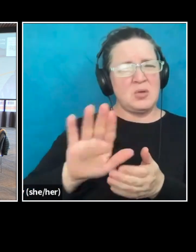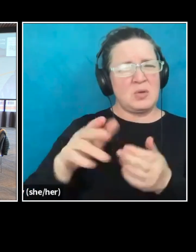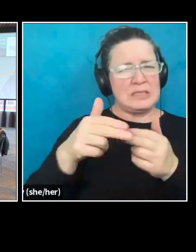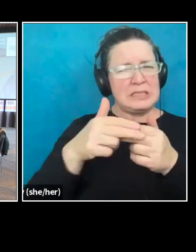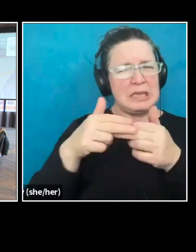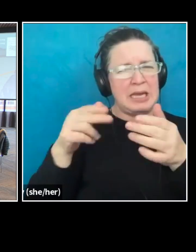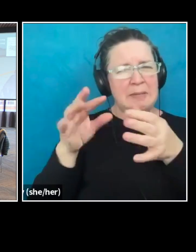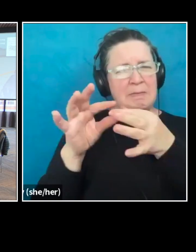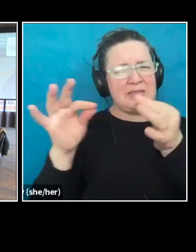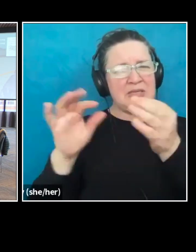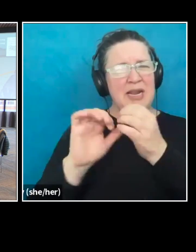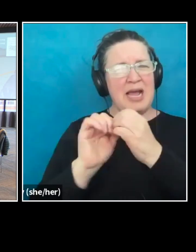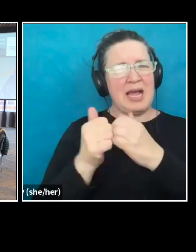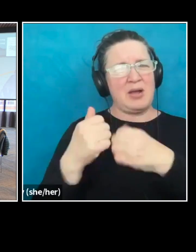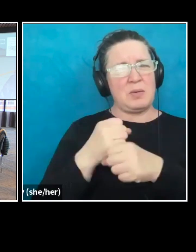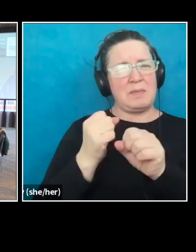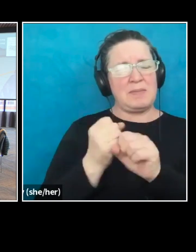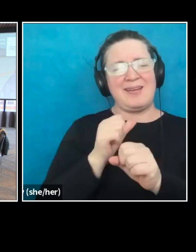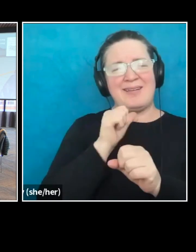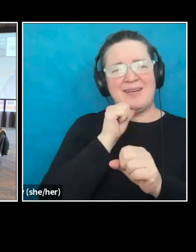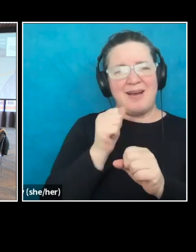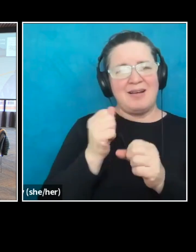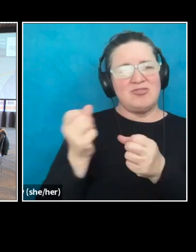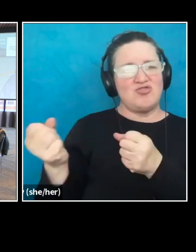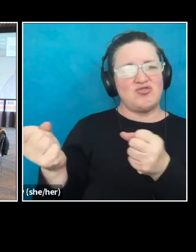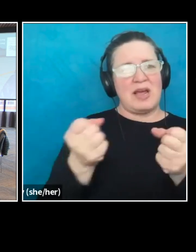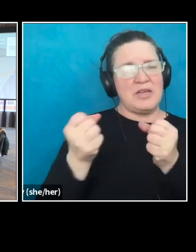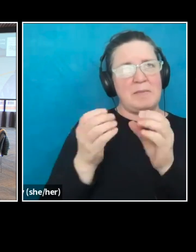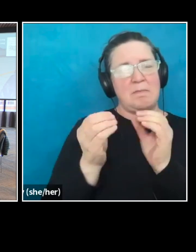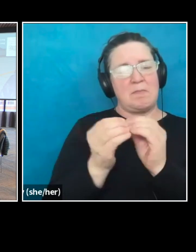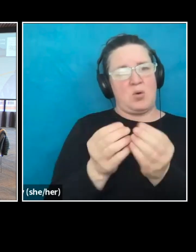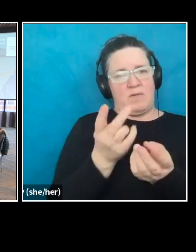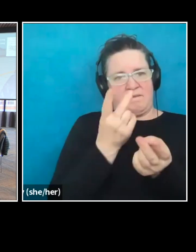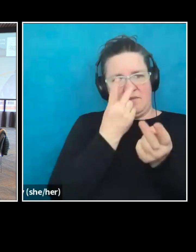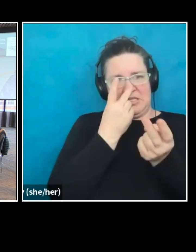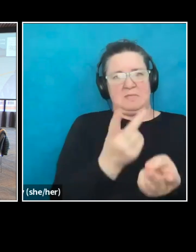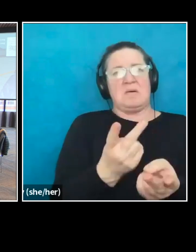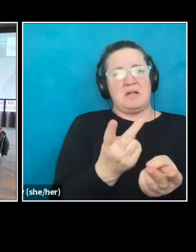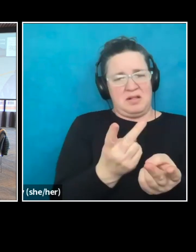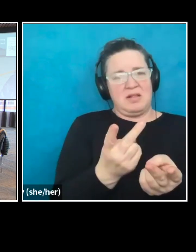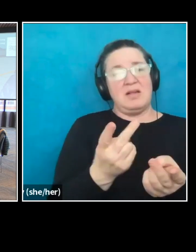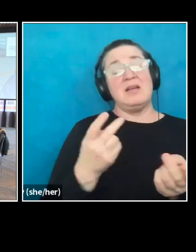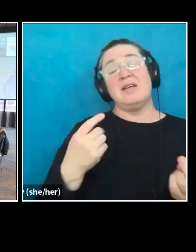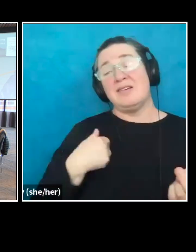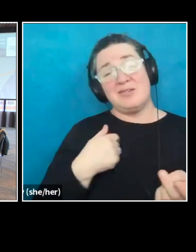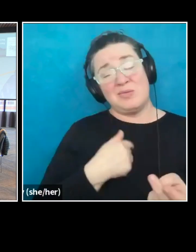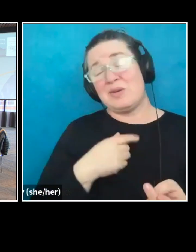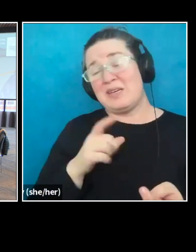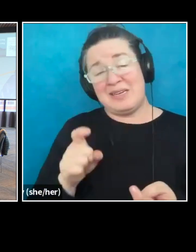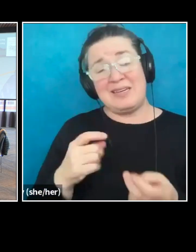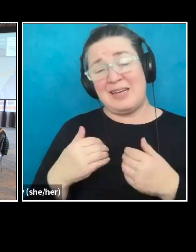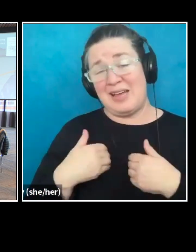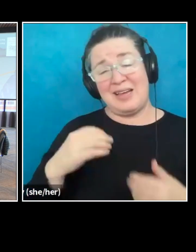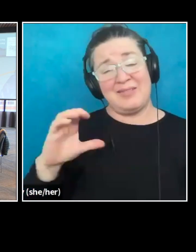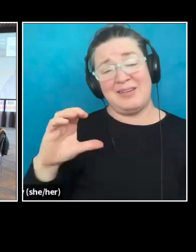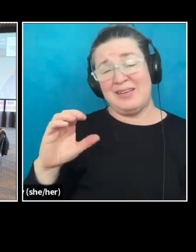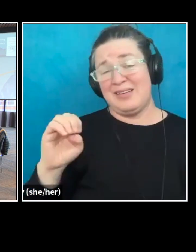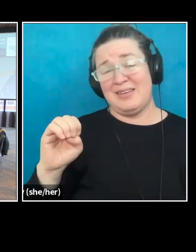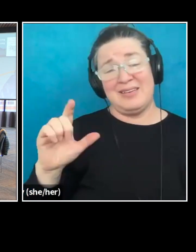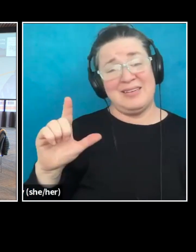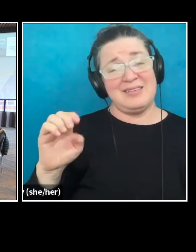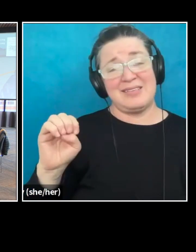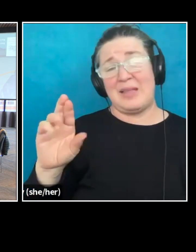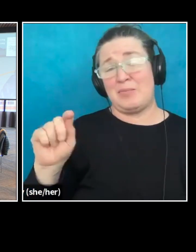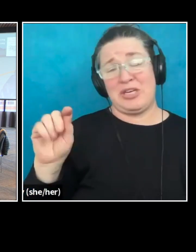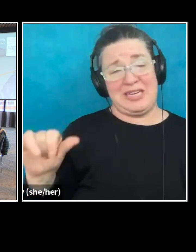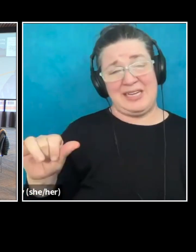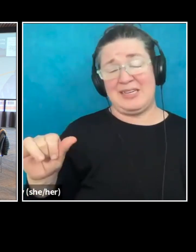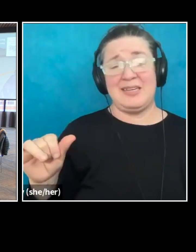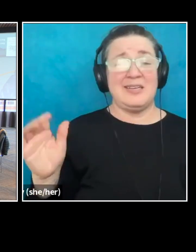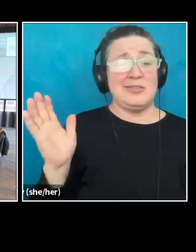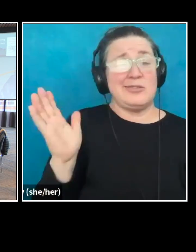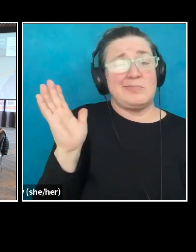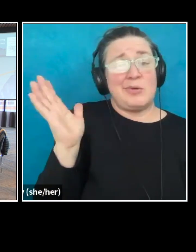answers was um we need to have a celebrity be our spokesperson and it got me thinking uh of of and